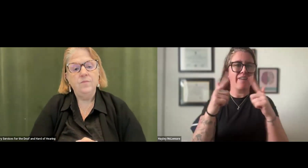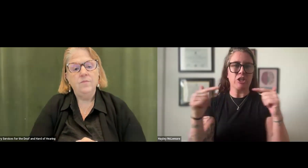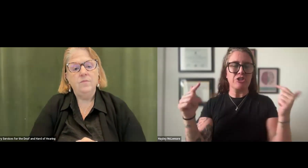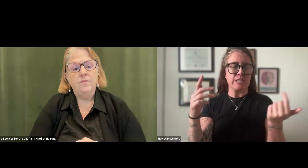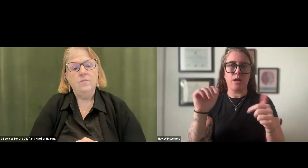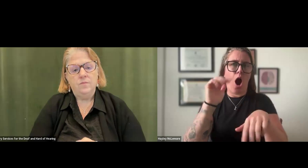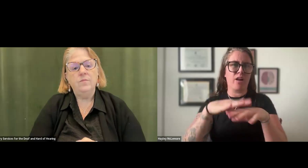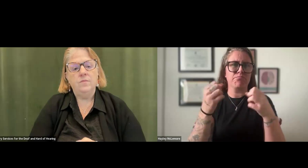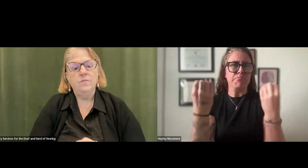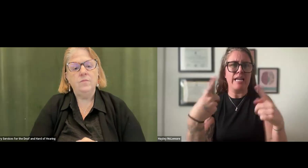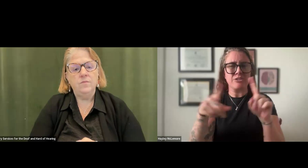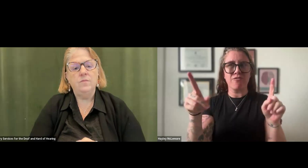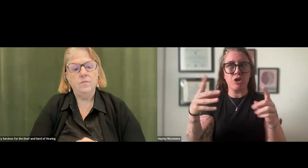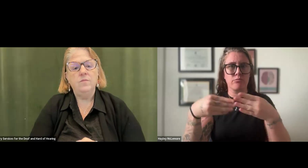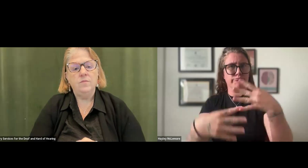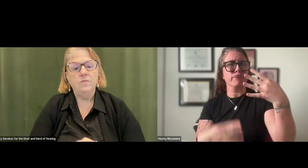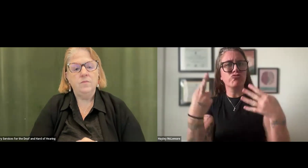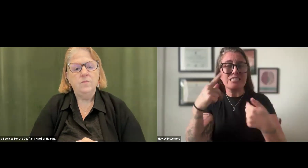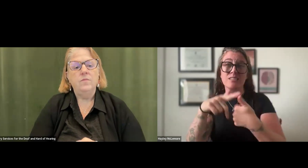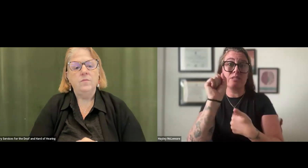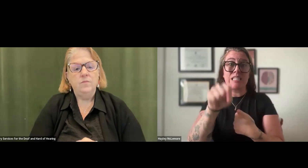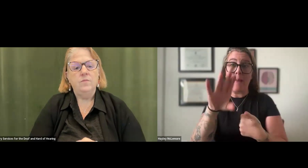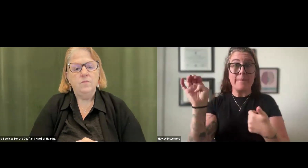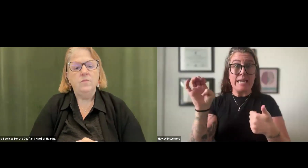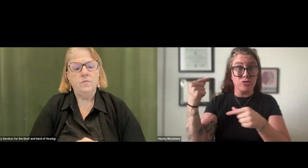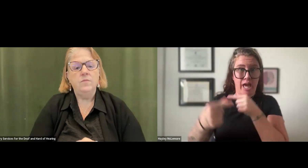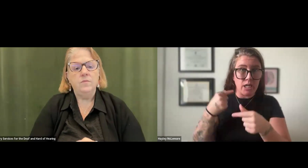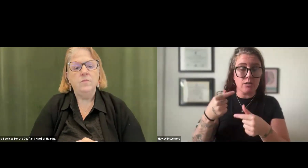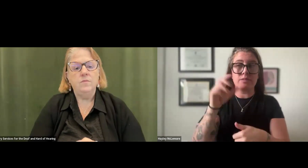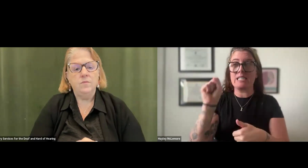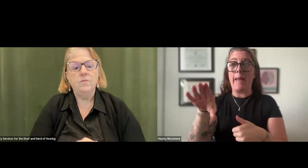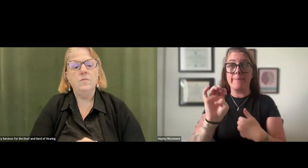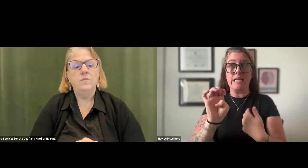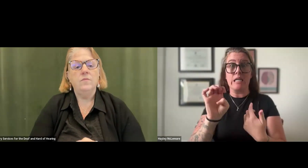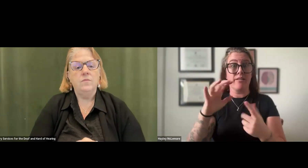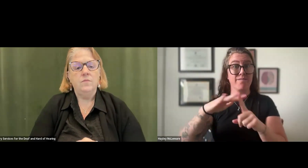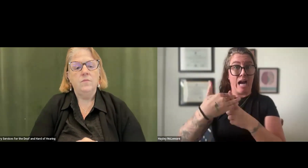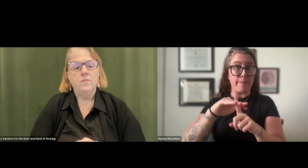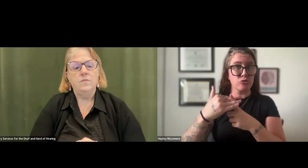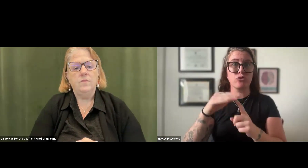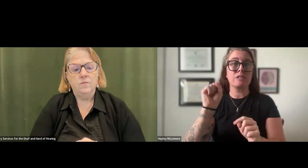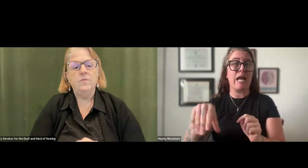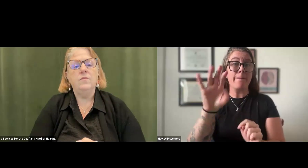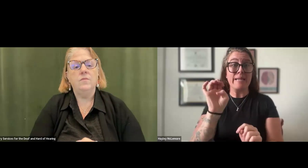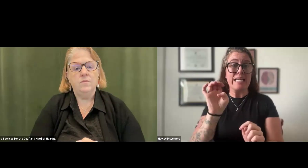[Interpreter for Hayley] Yeah, yes and no. So really it does vary. There's many different reasons that someone would have, um...